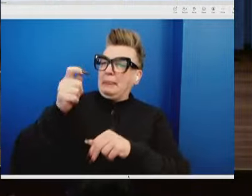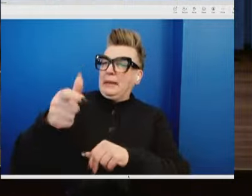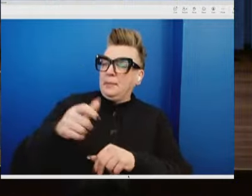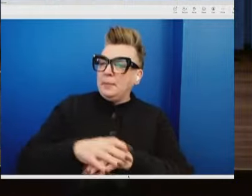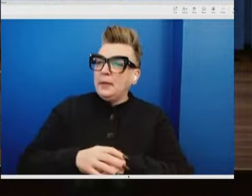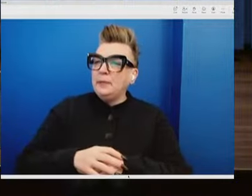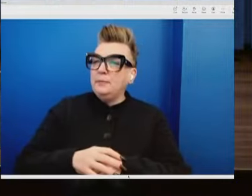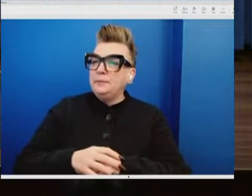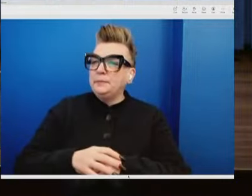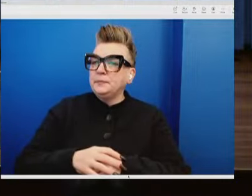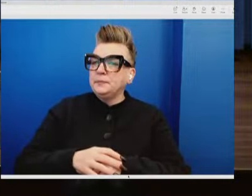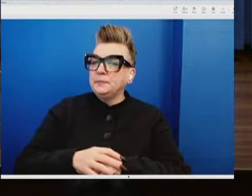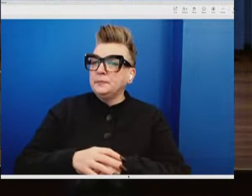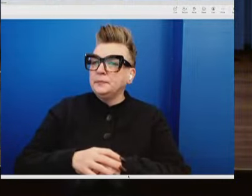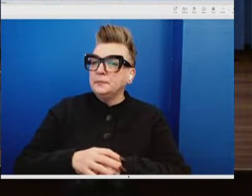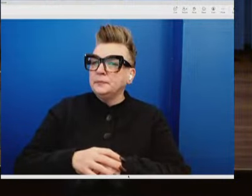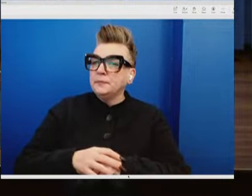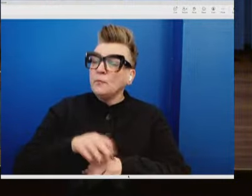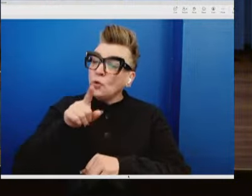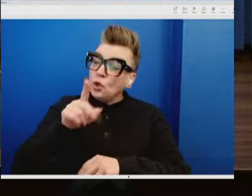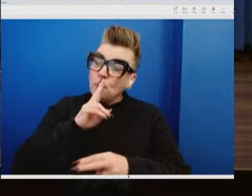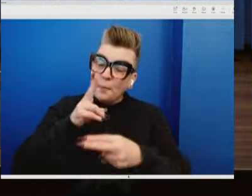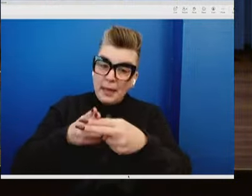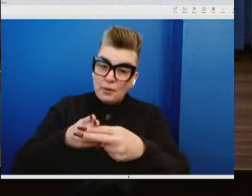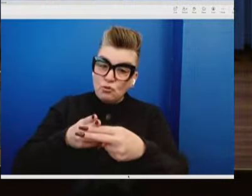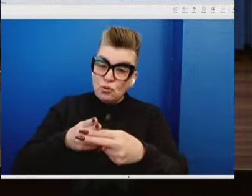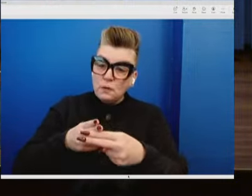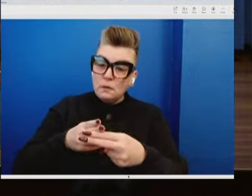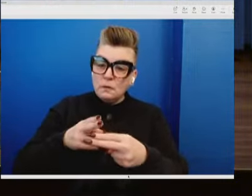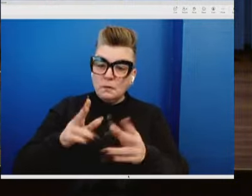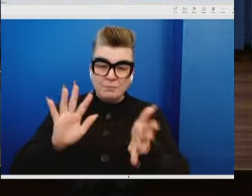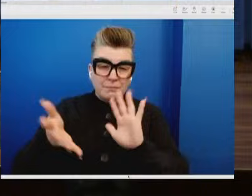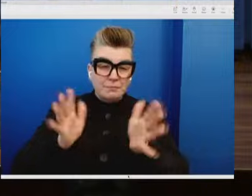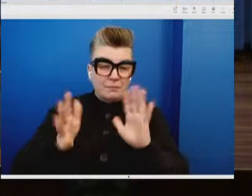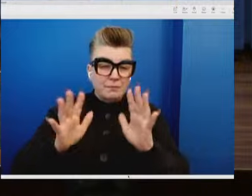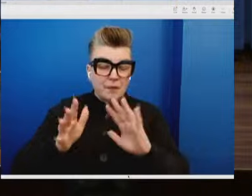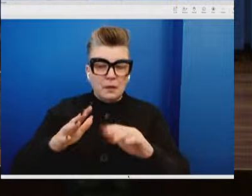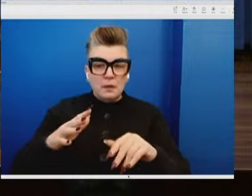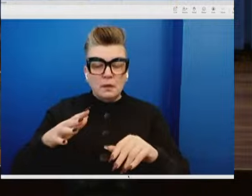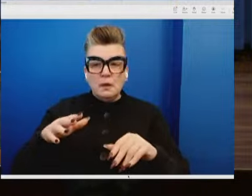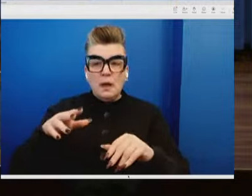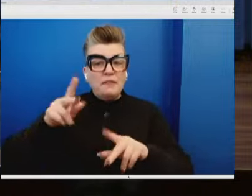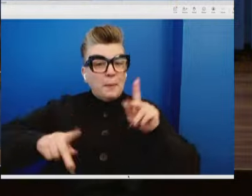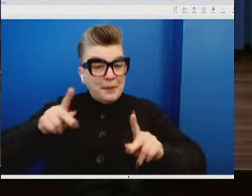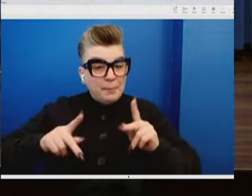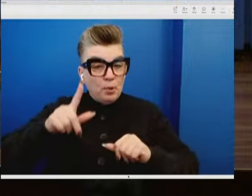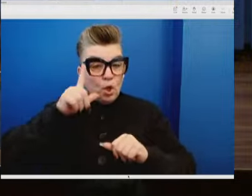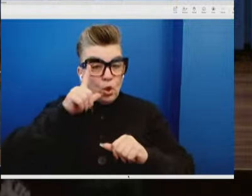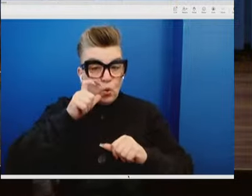you know, you mentioned kind of twinning the people who made the SNAP requirements,